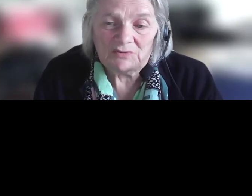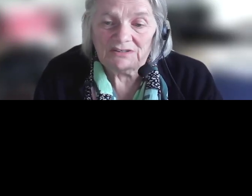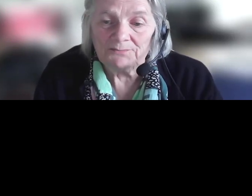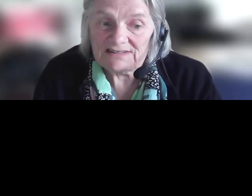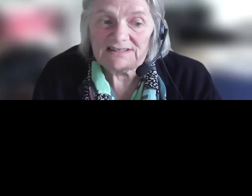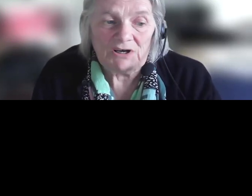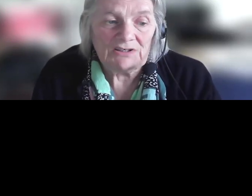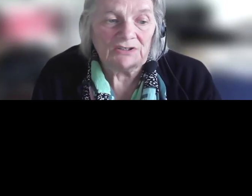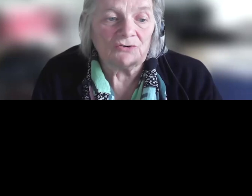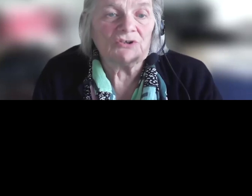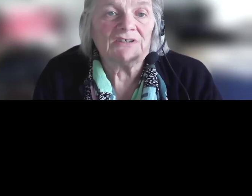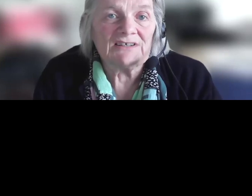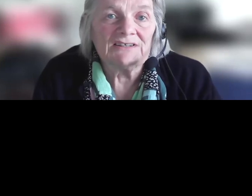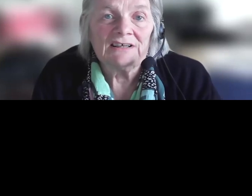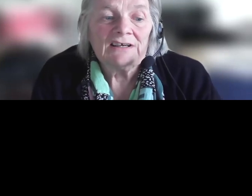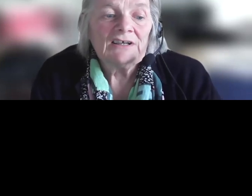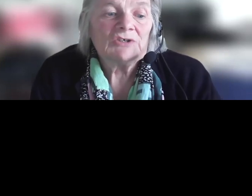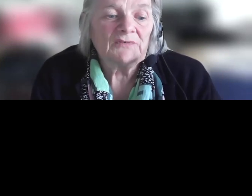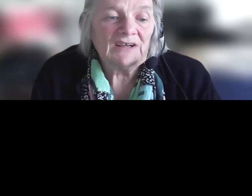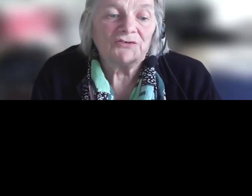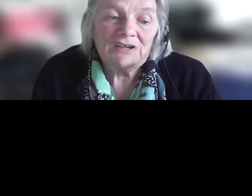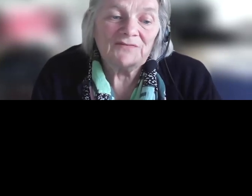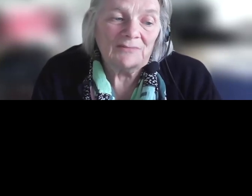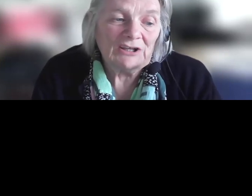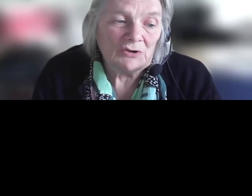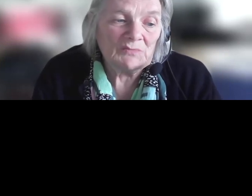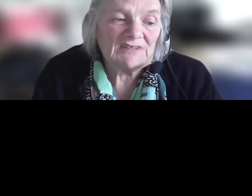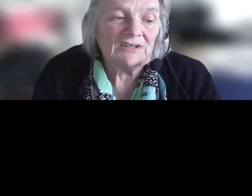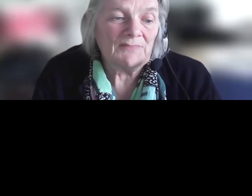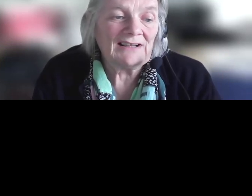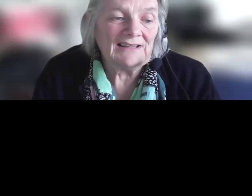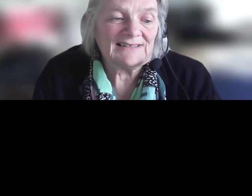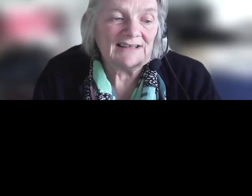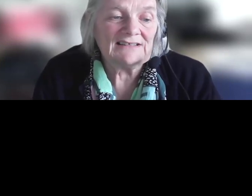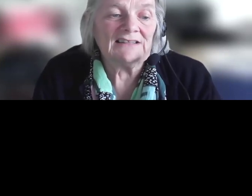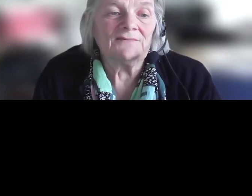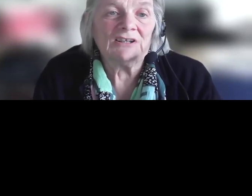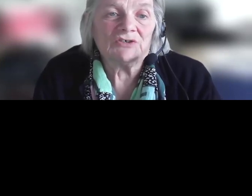with her business partner Gráinne Dunne to provide three family homes on a back land site in the village of